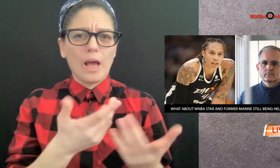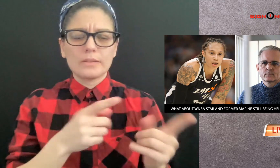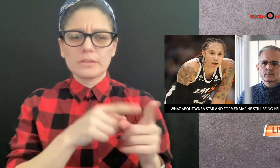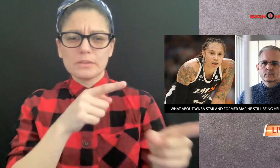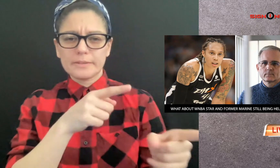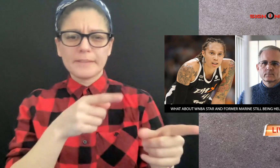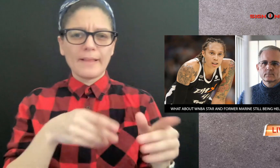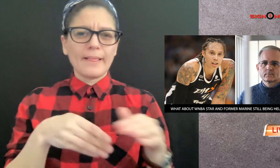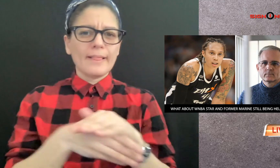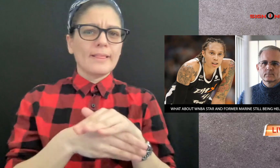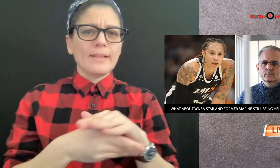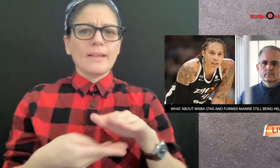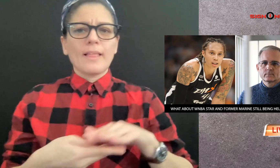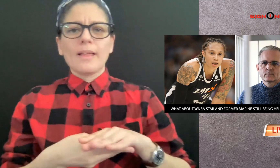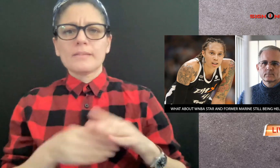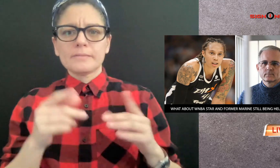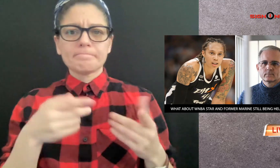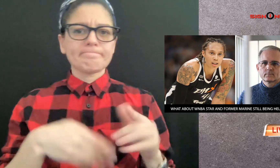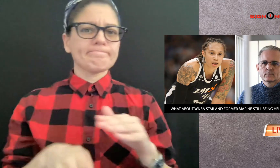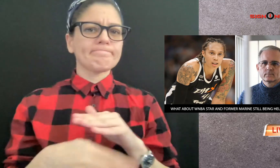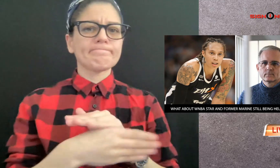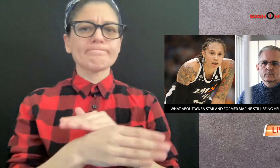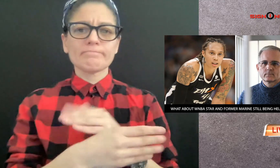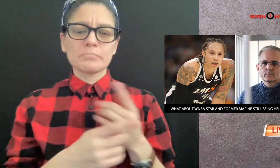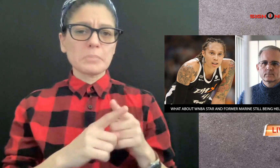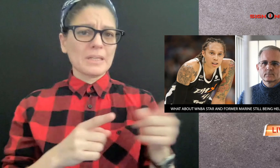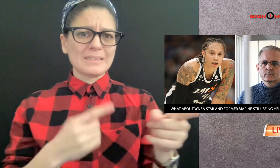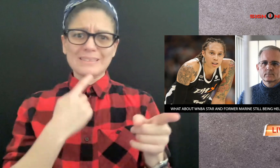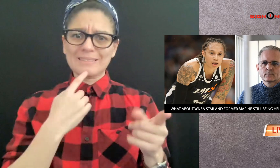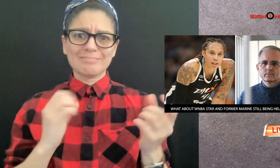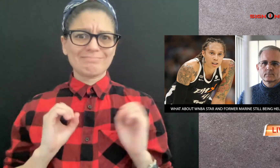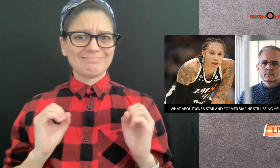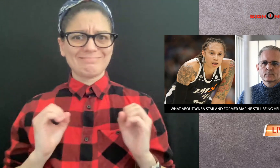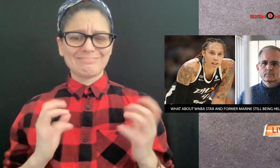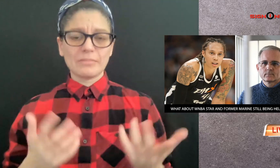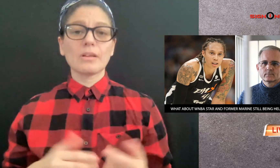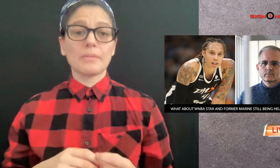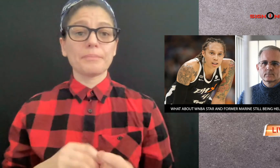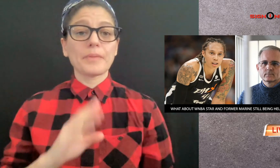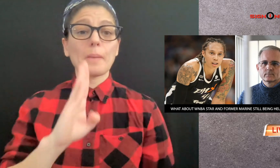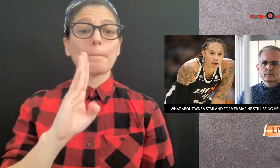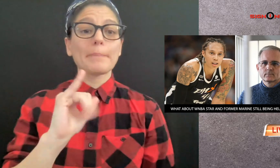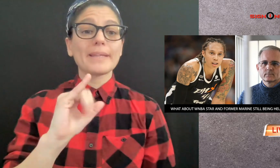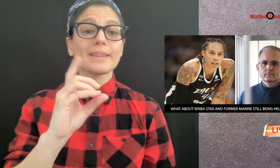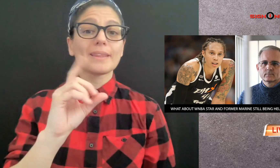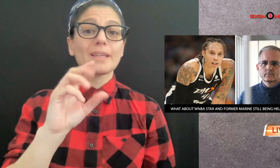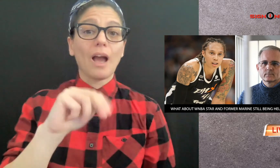Whelan has been detained since 2018 charged with spying which he denies